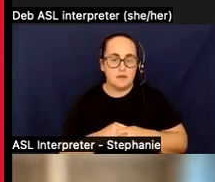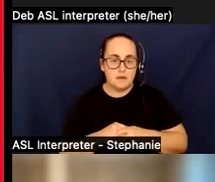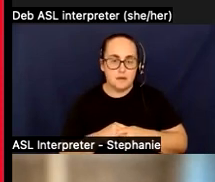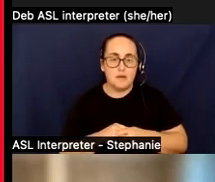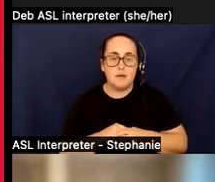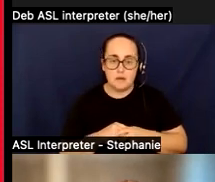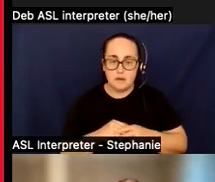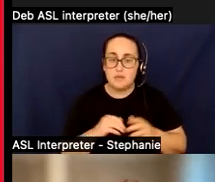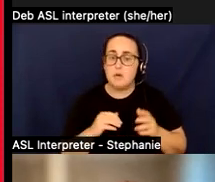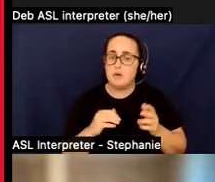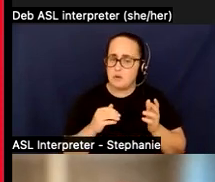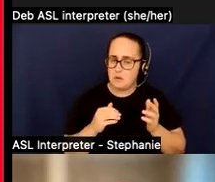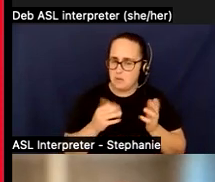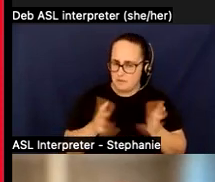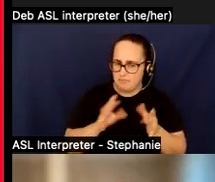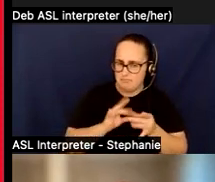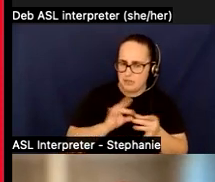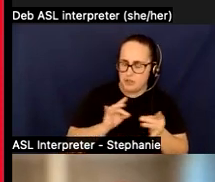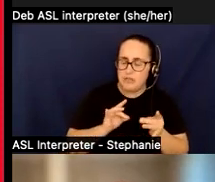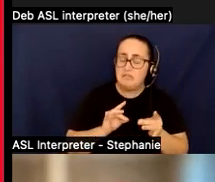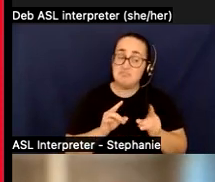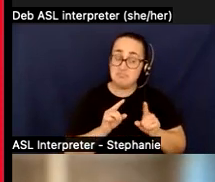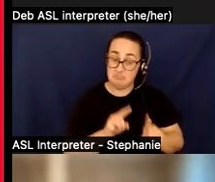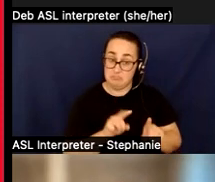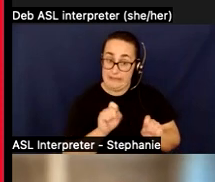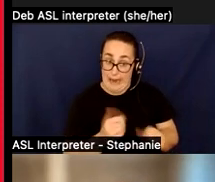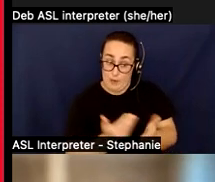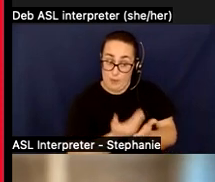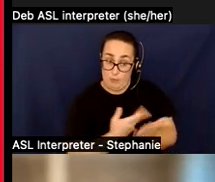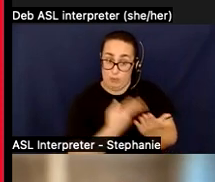but also projects that need to be refurbished because the community